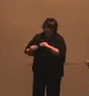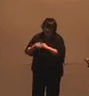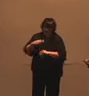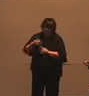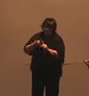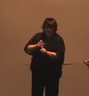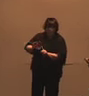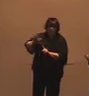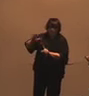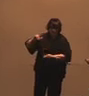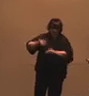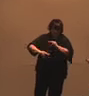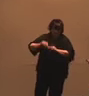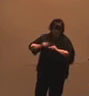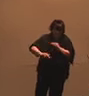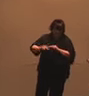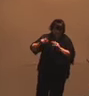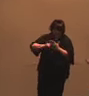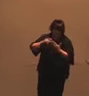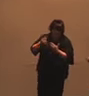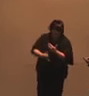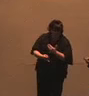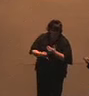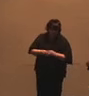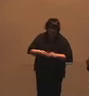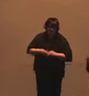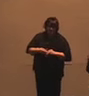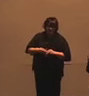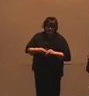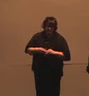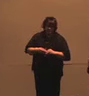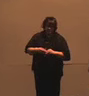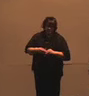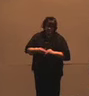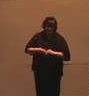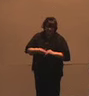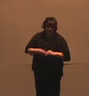So I think, of course, this project doesn't look like him.